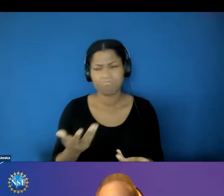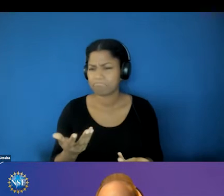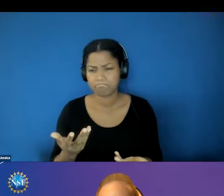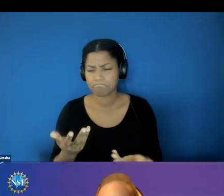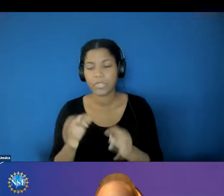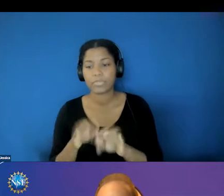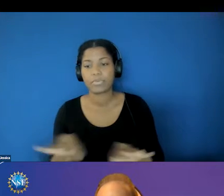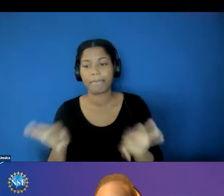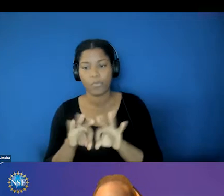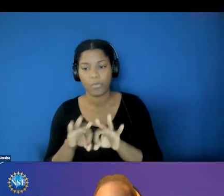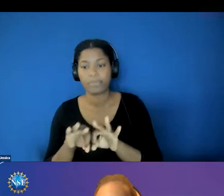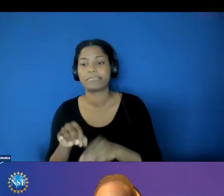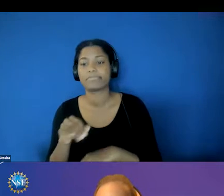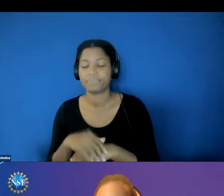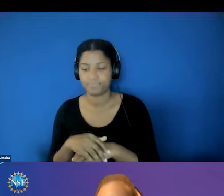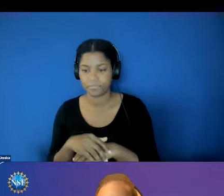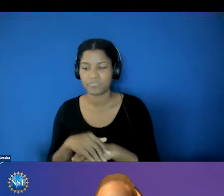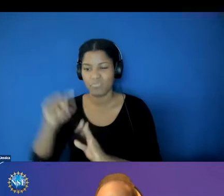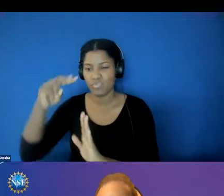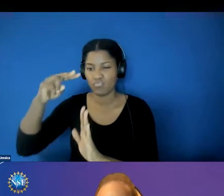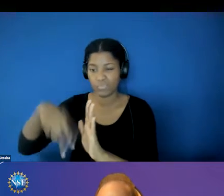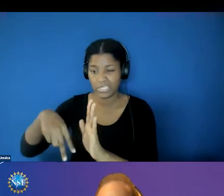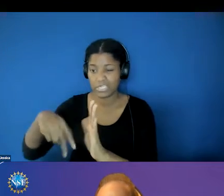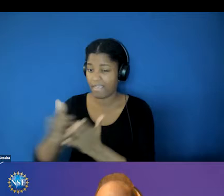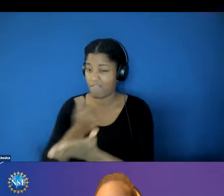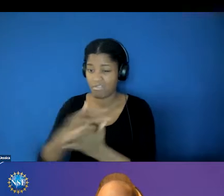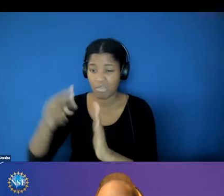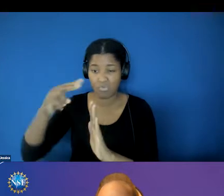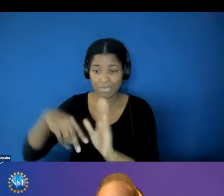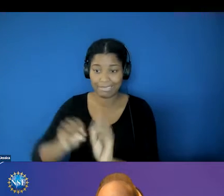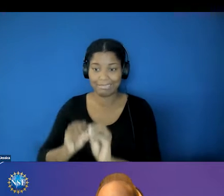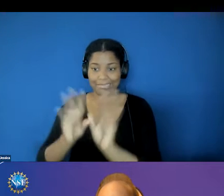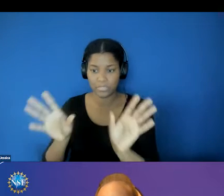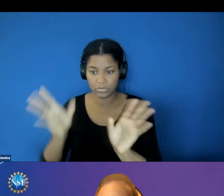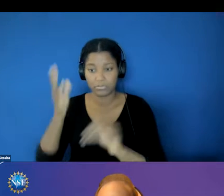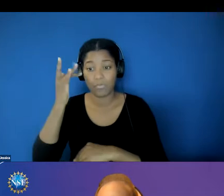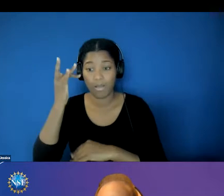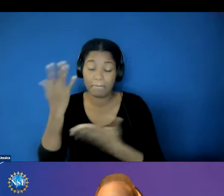non-degree granting organizations are a separate class, so keep that in mind